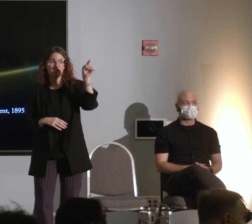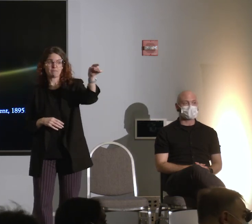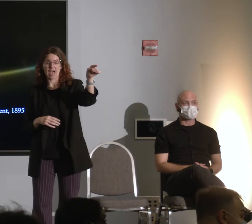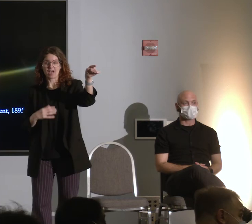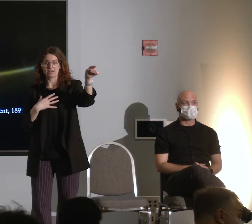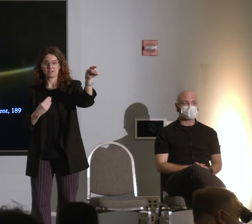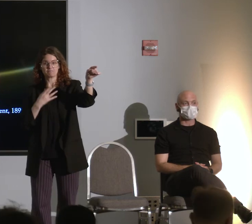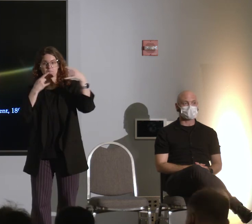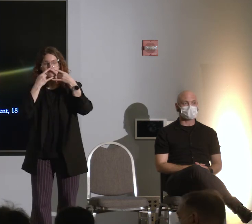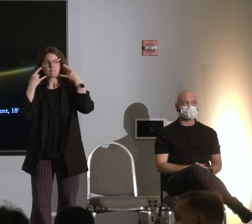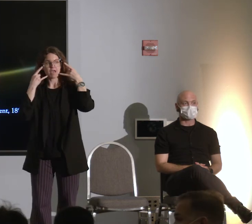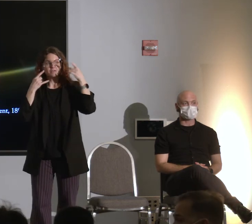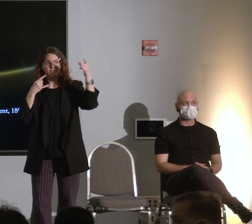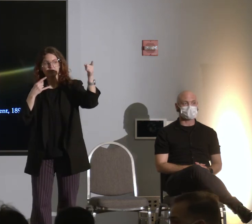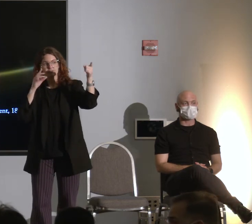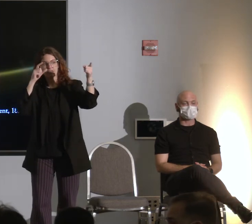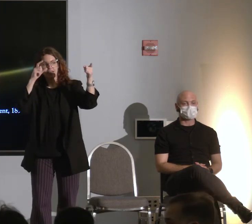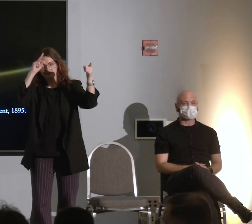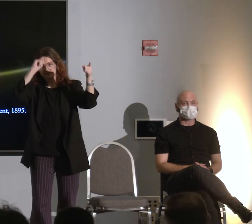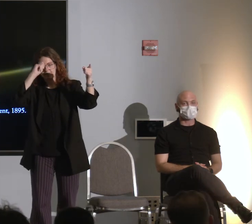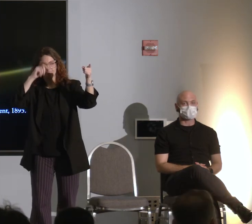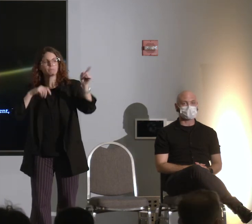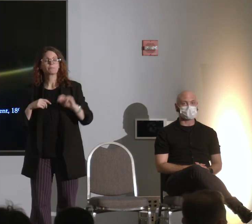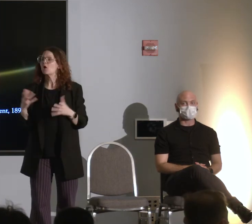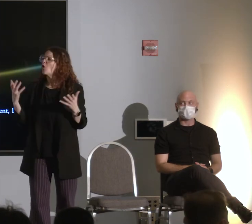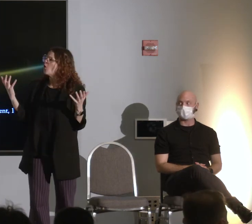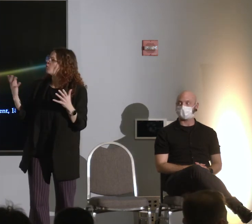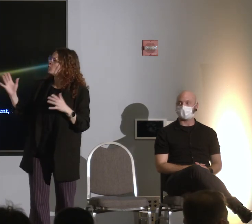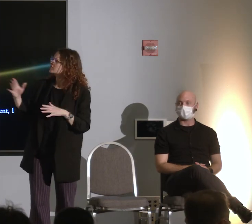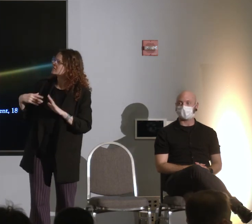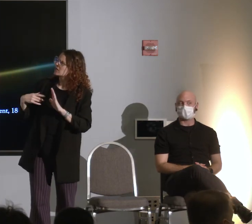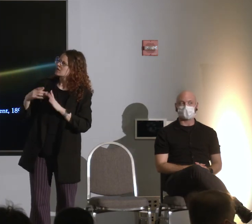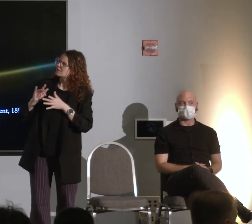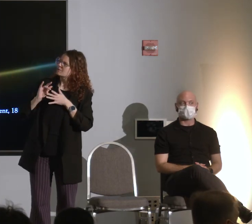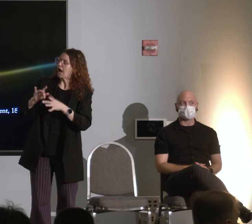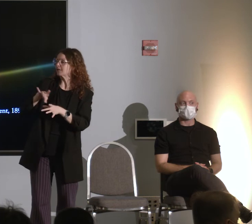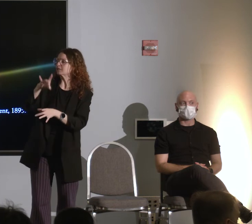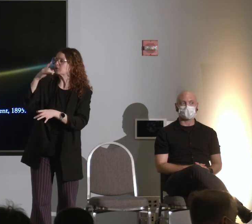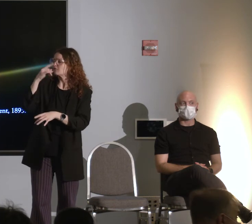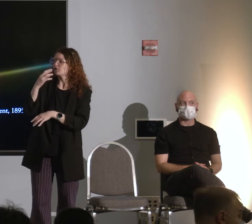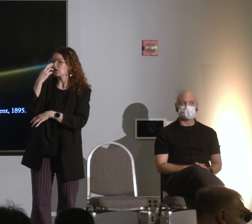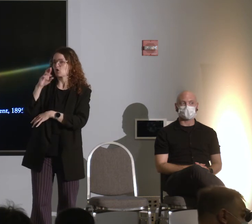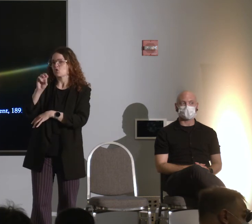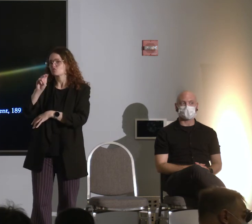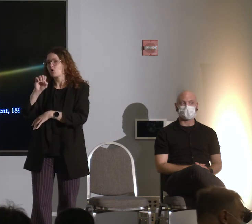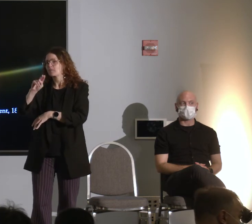Audience Member: What would you say was the guiding spirit behind the Romansque revival and how does it inform us today?